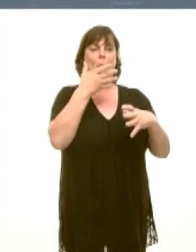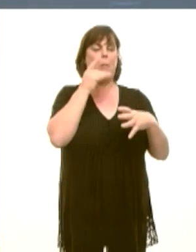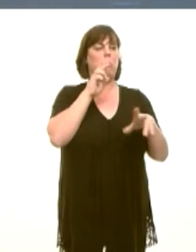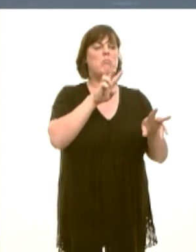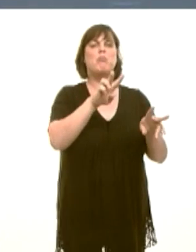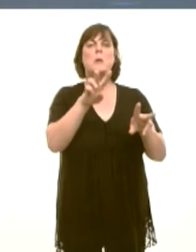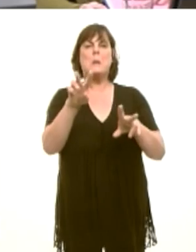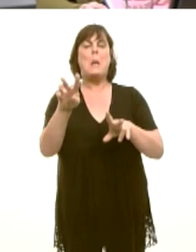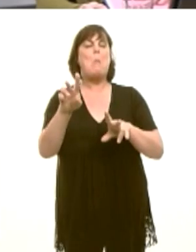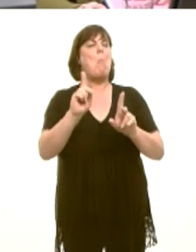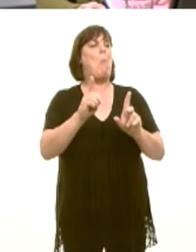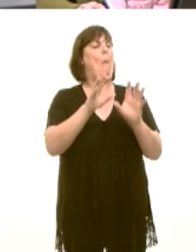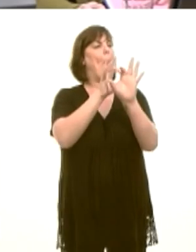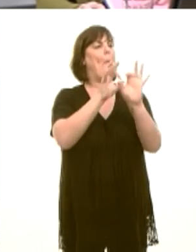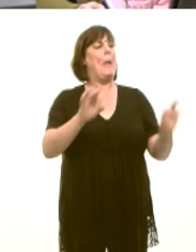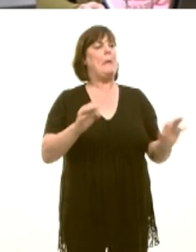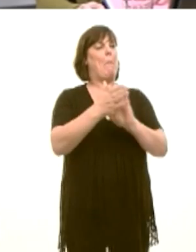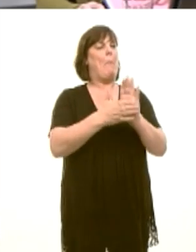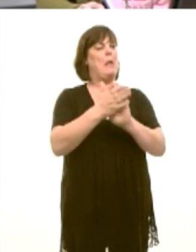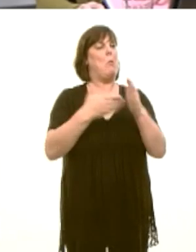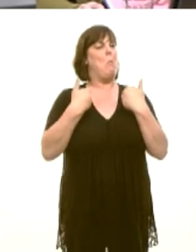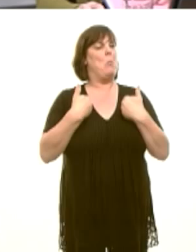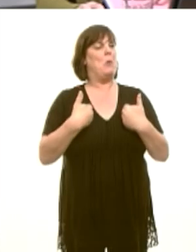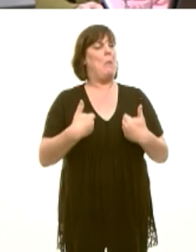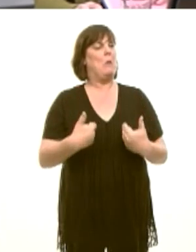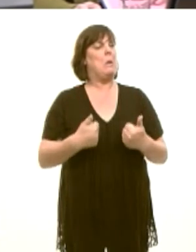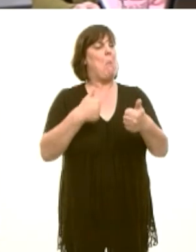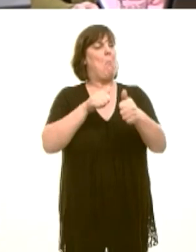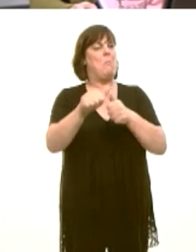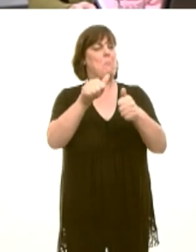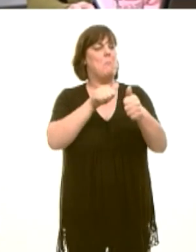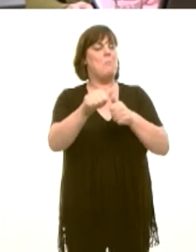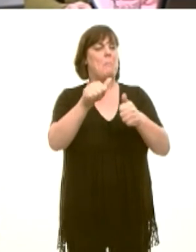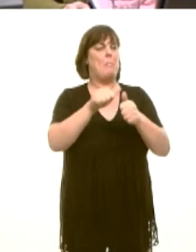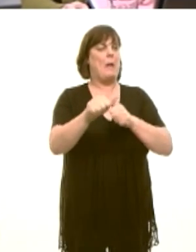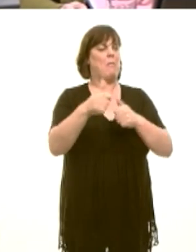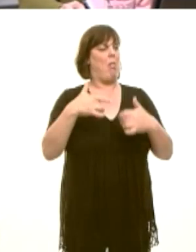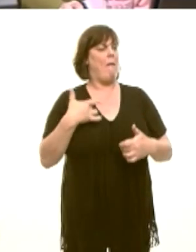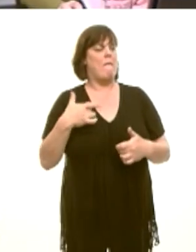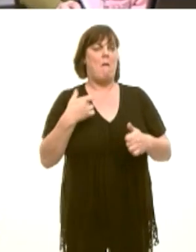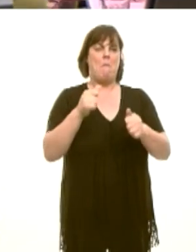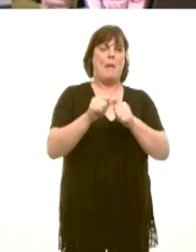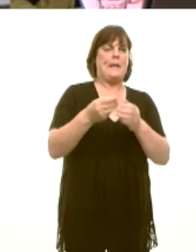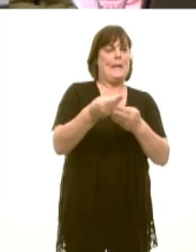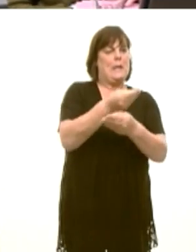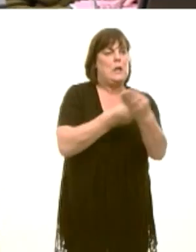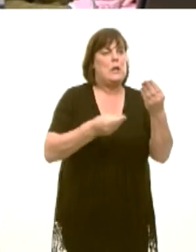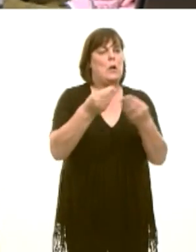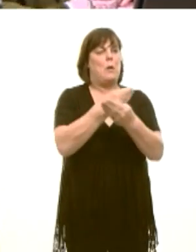has brought prosperity and a better economic position for the Province, if I can call it